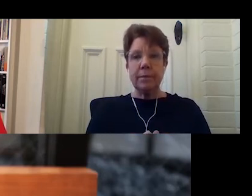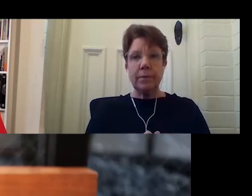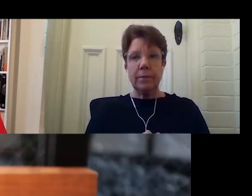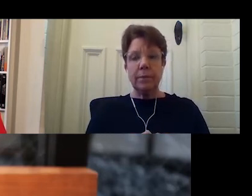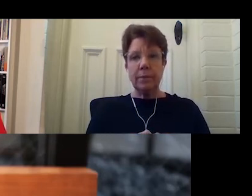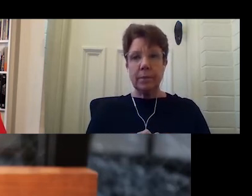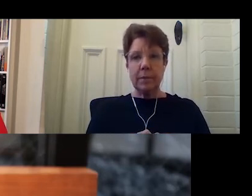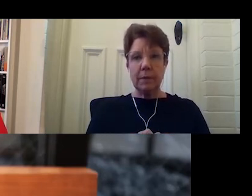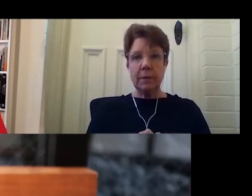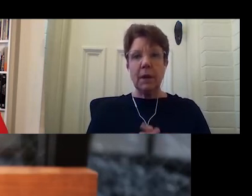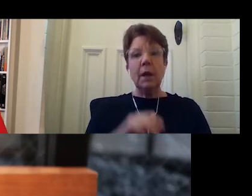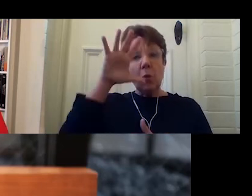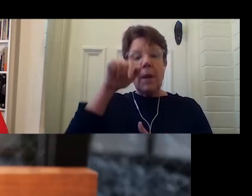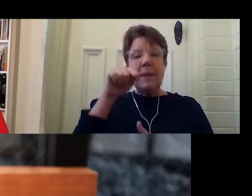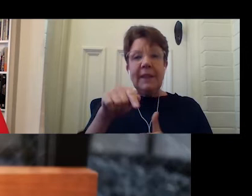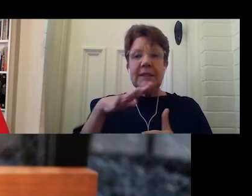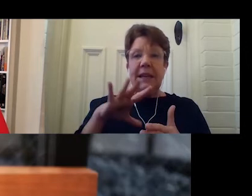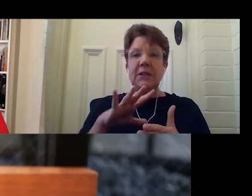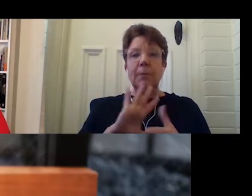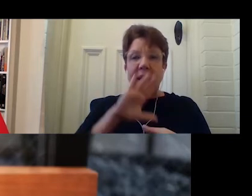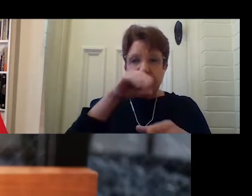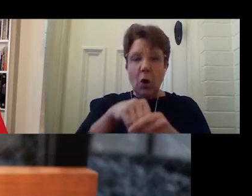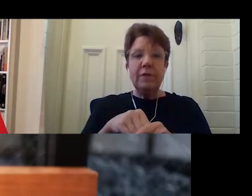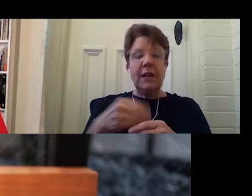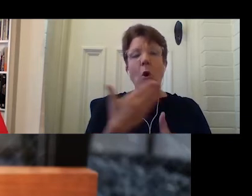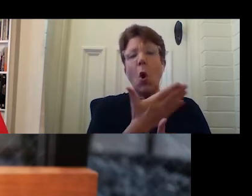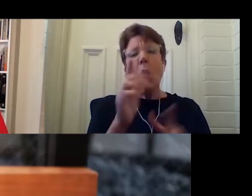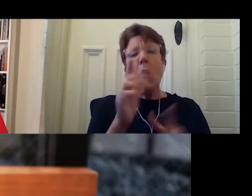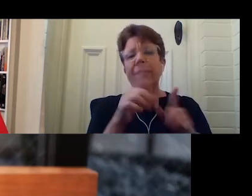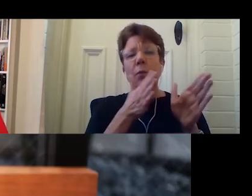this needs to be a part of all the different ways that you're marketing